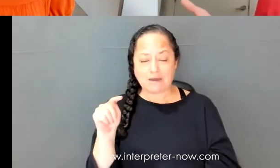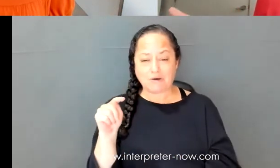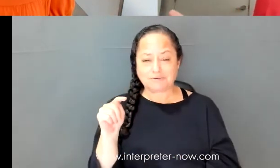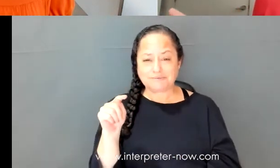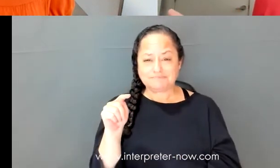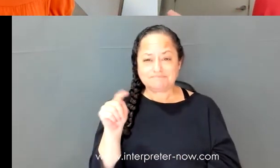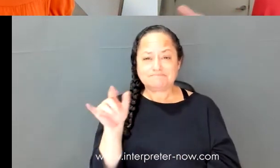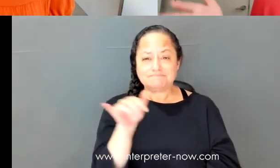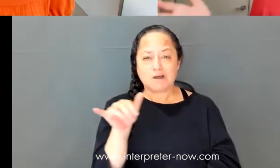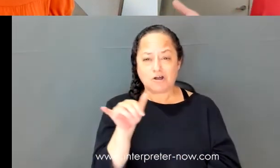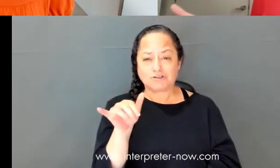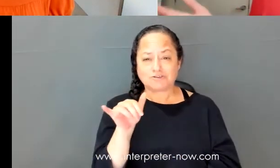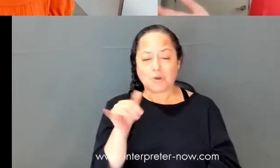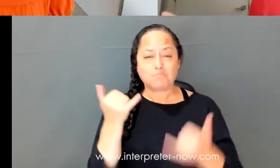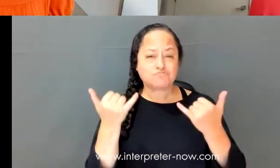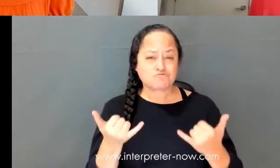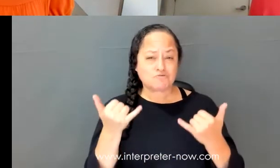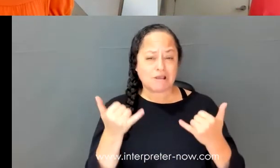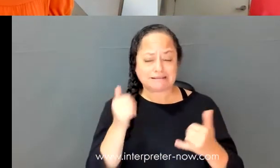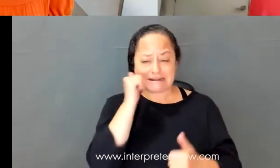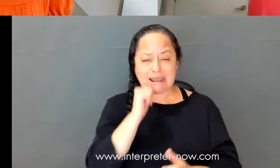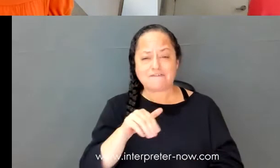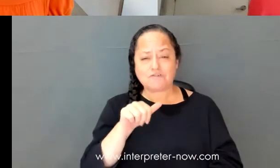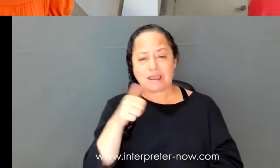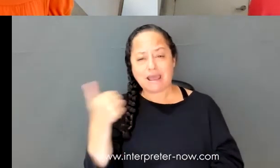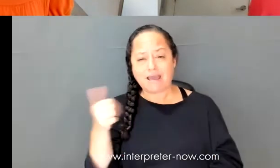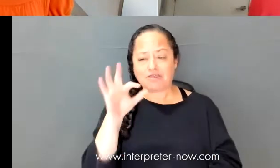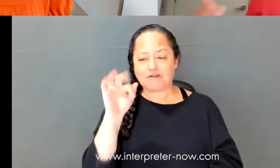It's also present in every other facet of our lives as well, right?